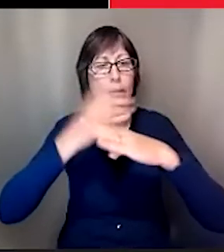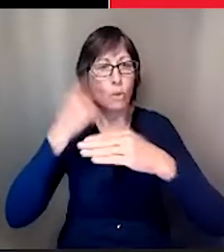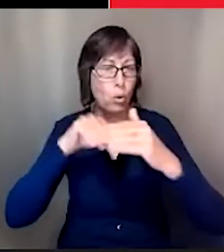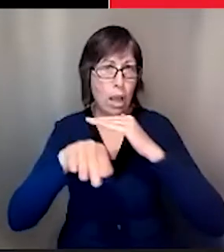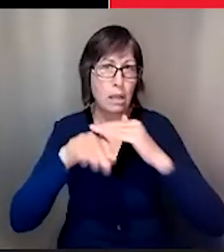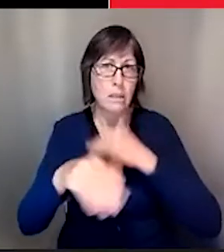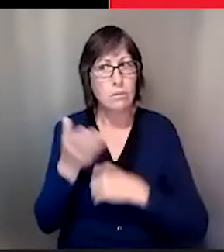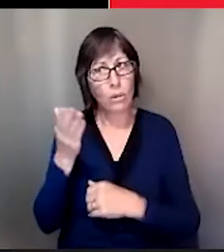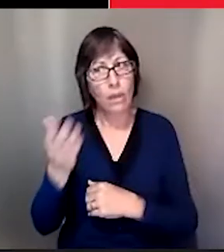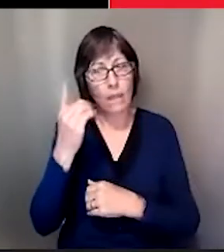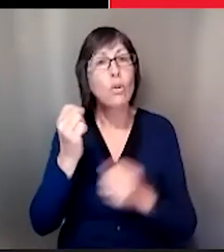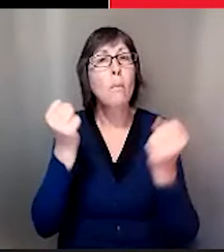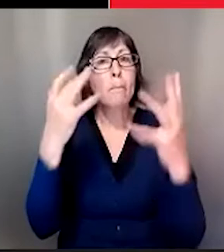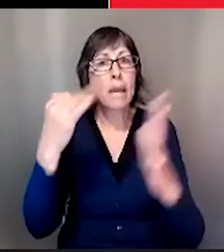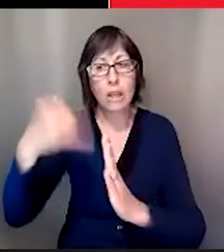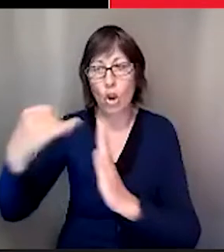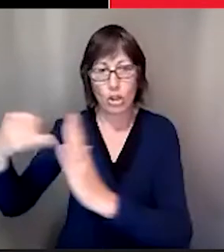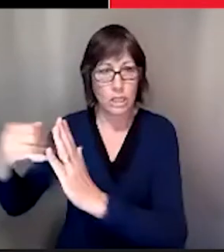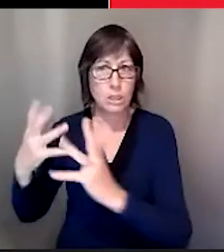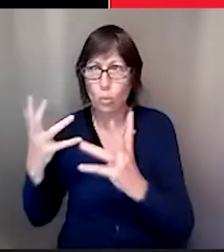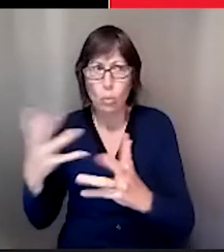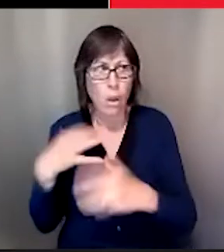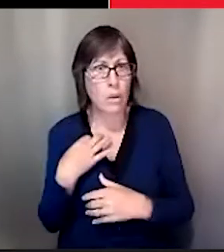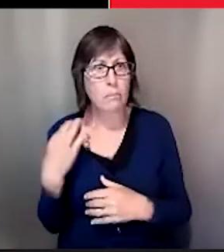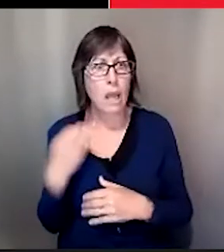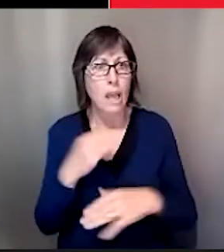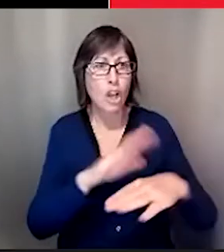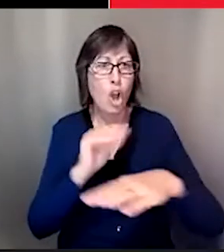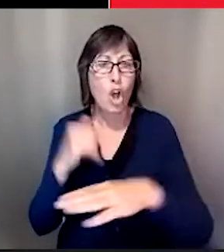for many artists who are interested in applying. Calls to Artists are written in English, shared